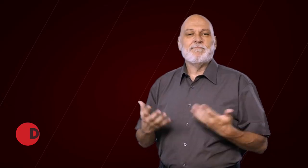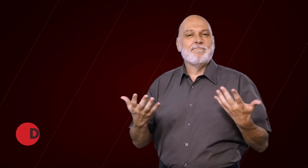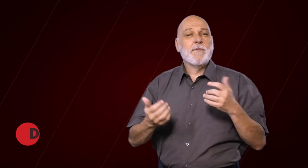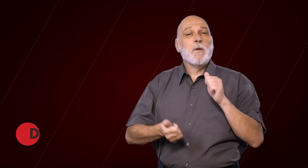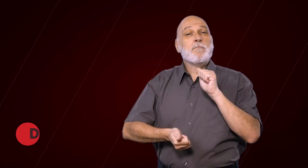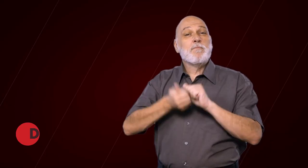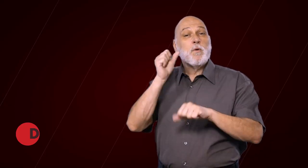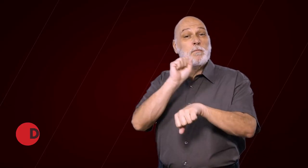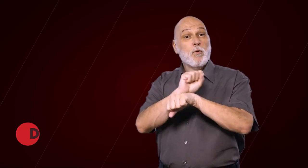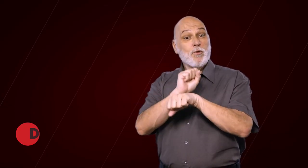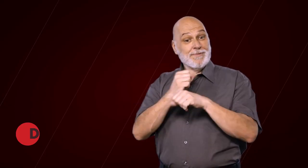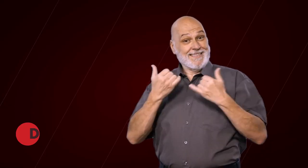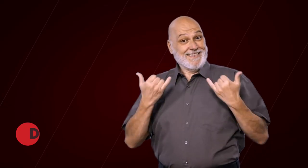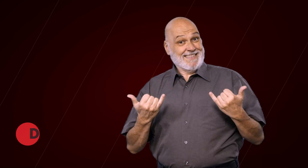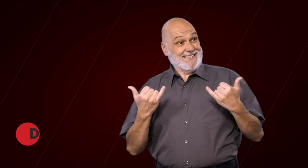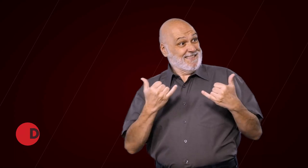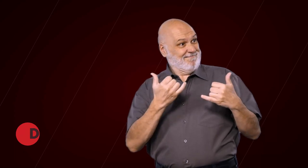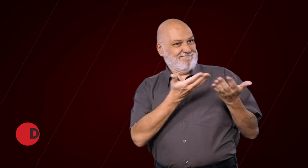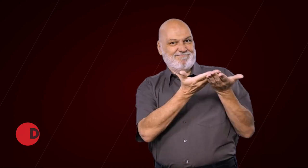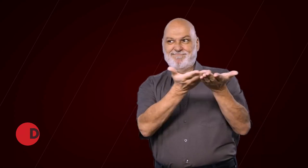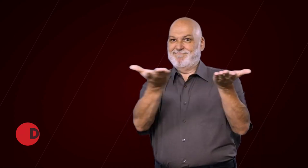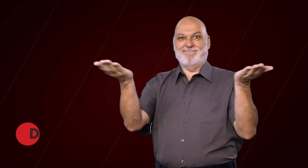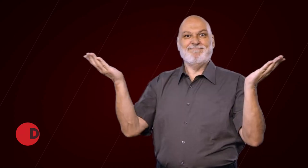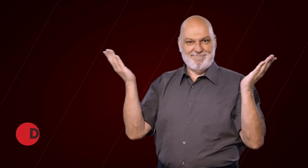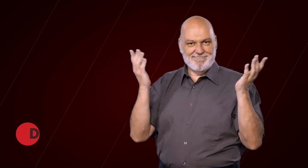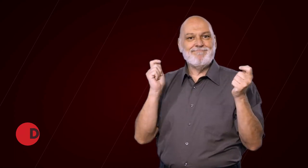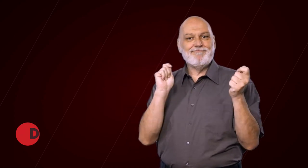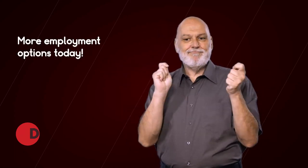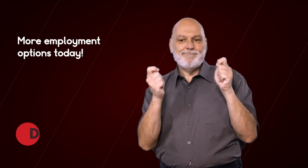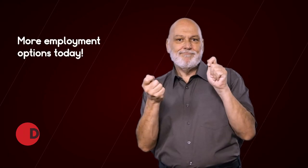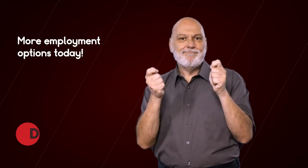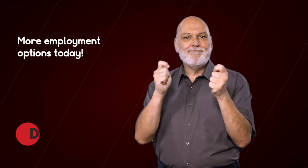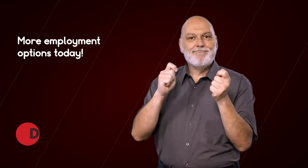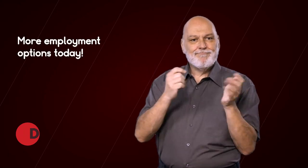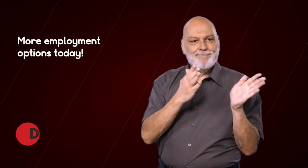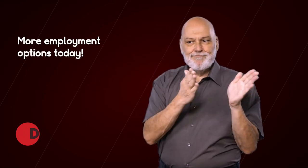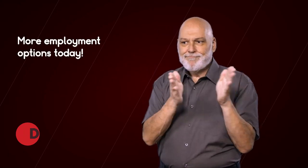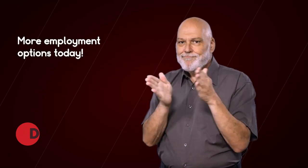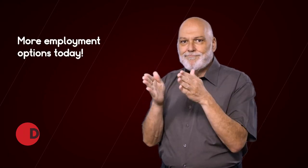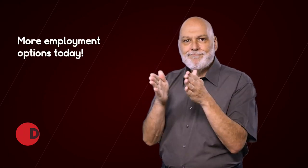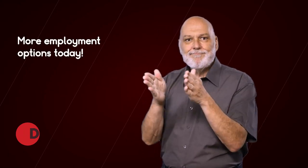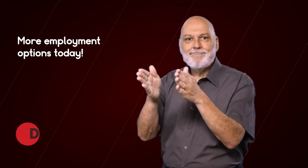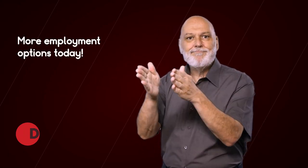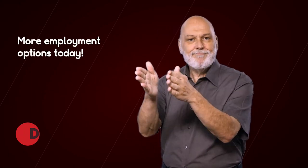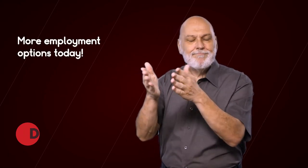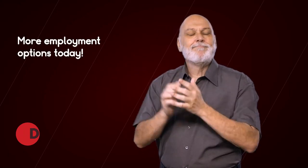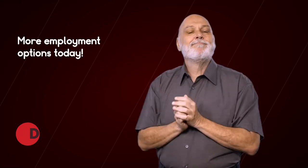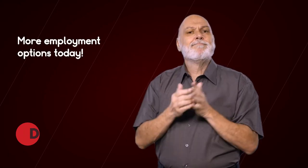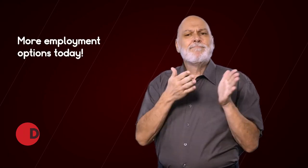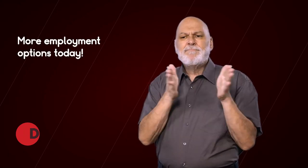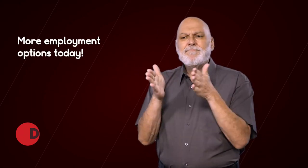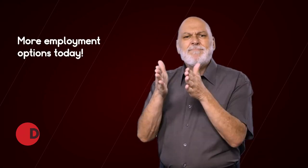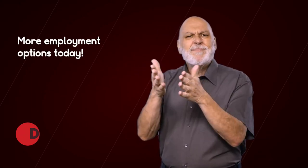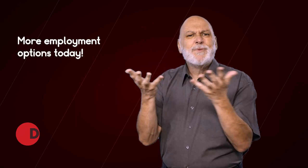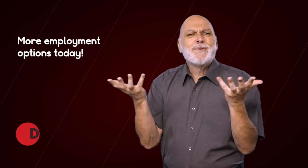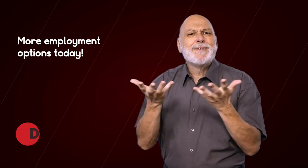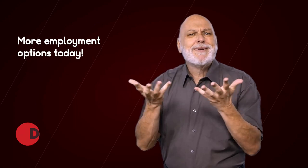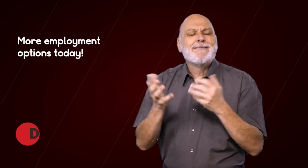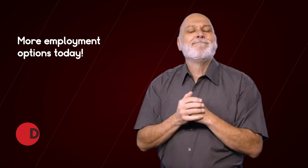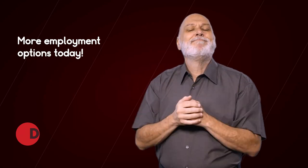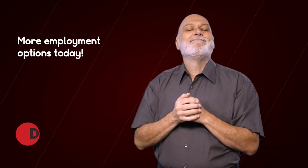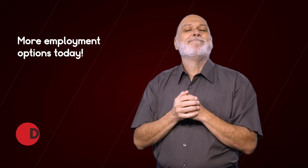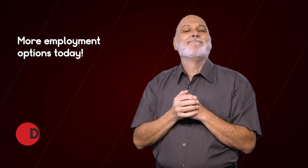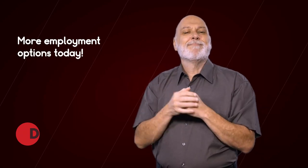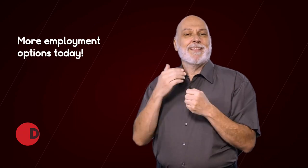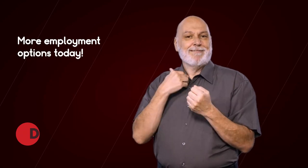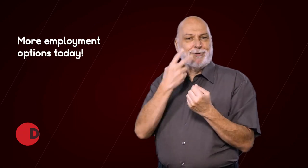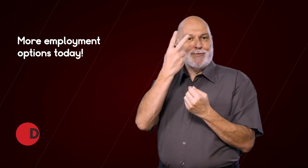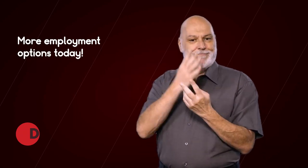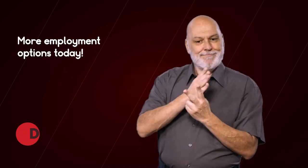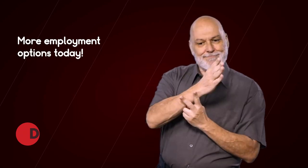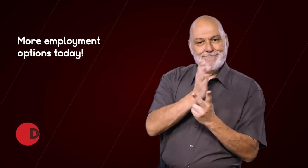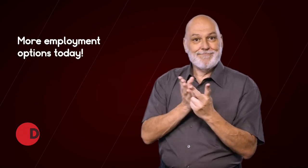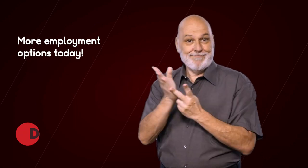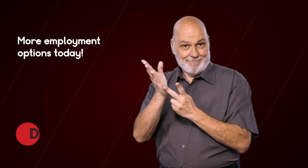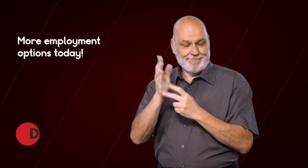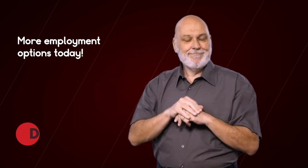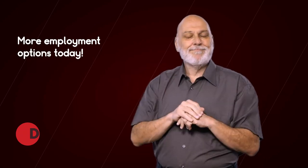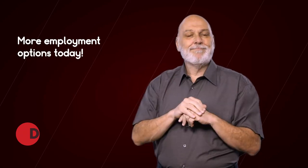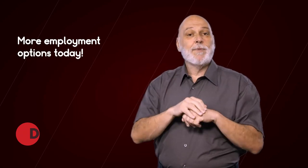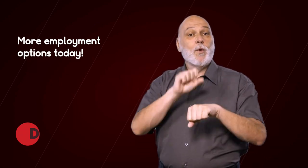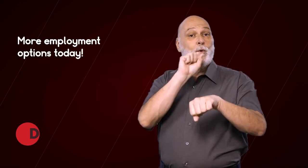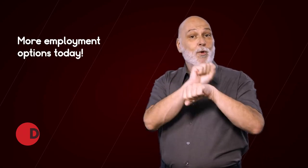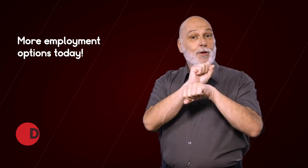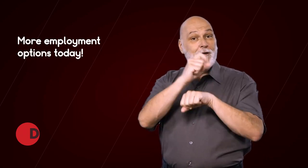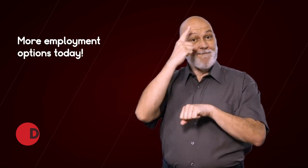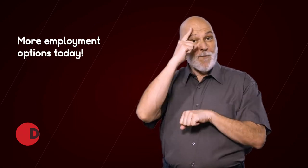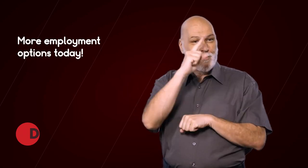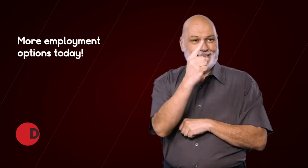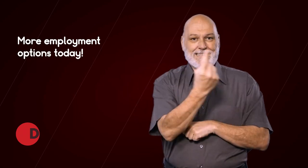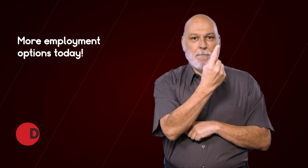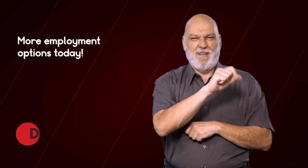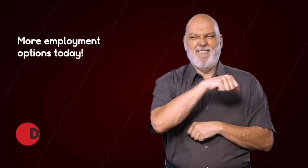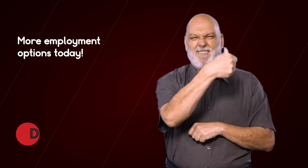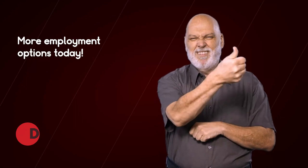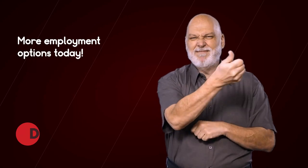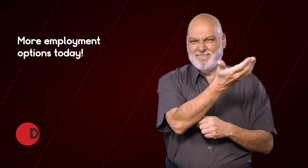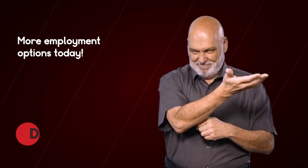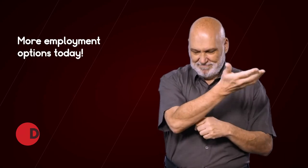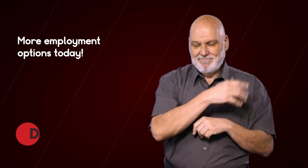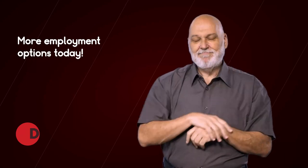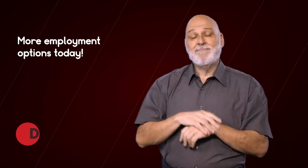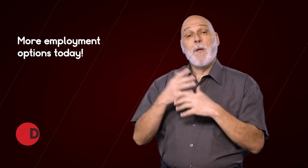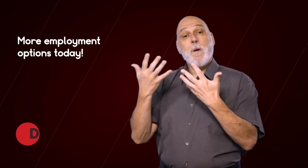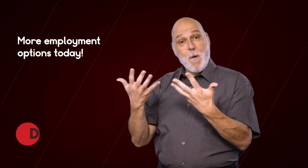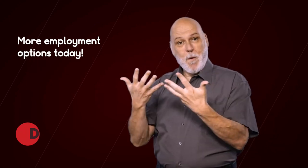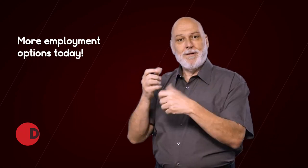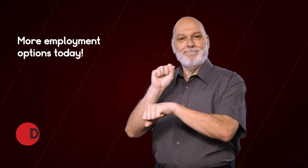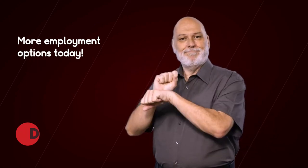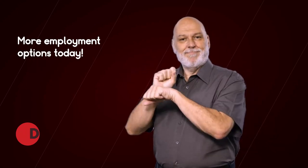[Anselmo]: Employment today has changed with more paths to choose from: